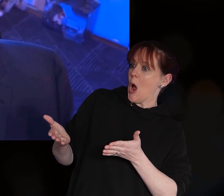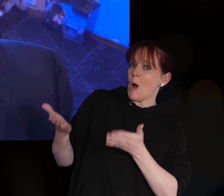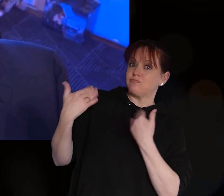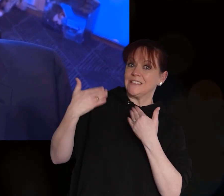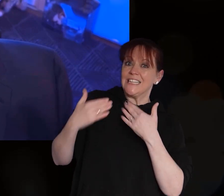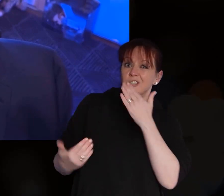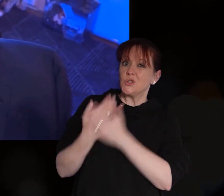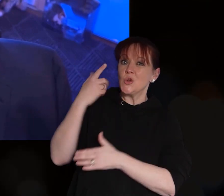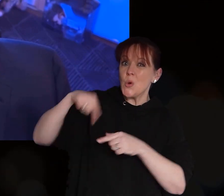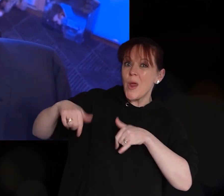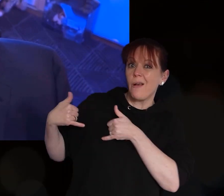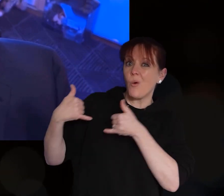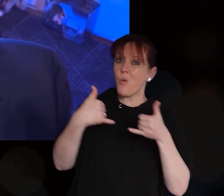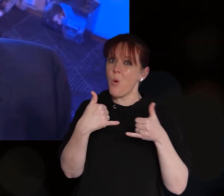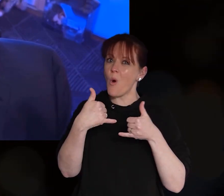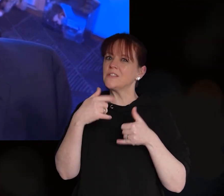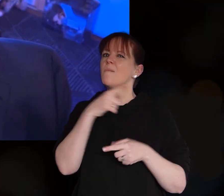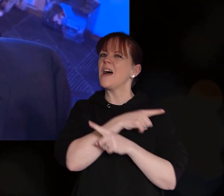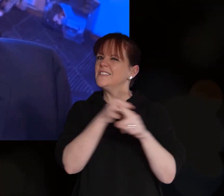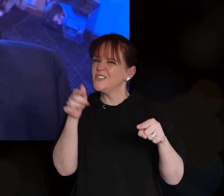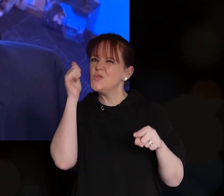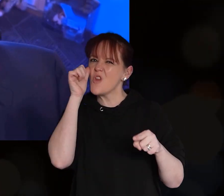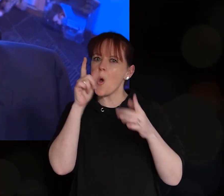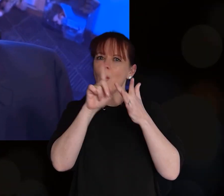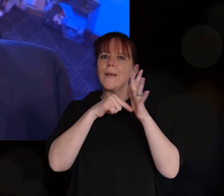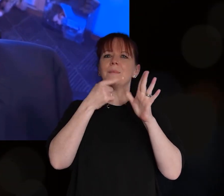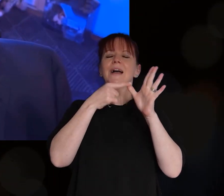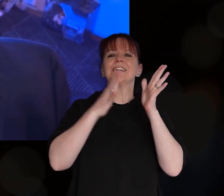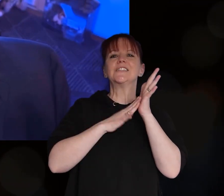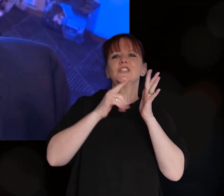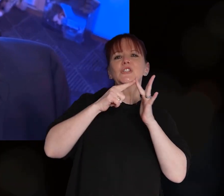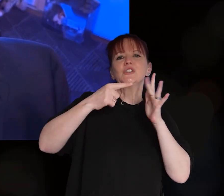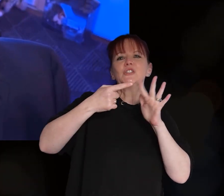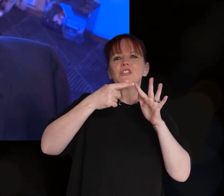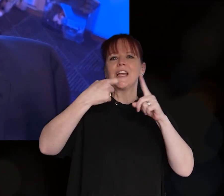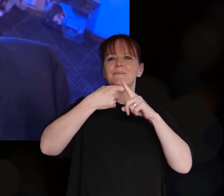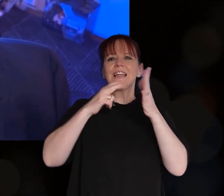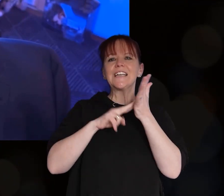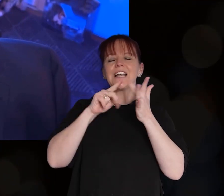but I know is already very well known to many of you. Jamie Knight, plus Lion.